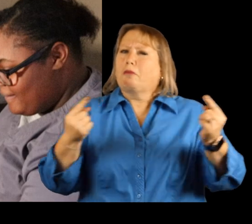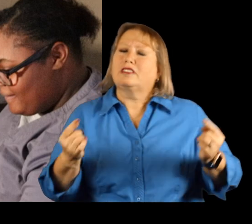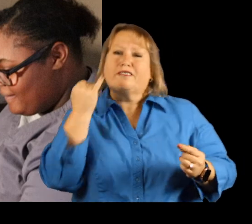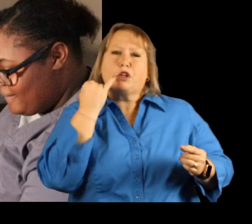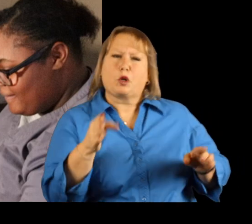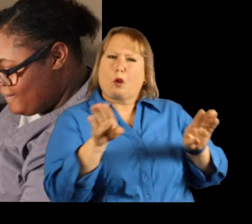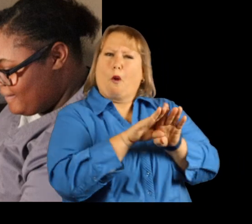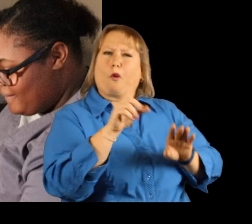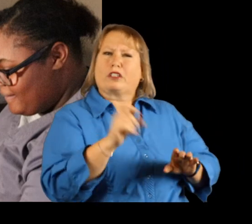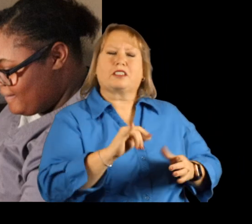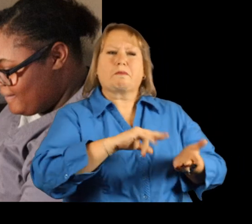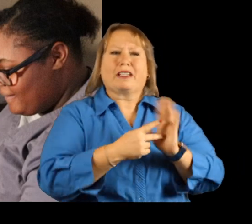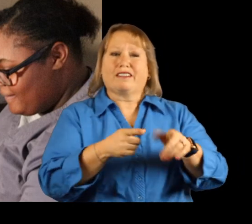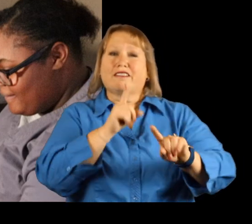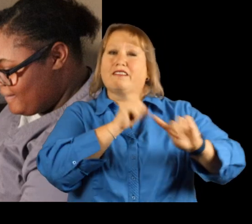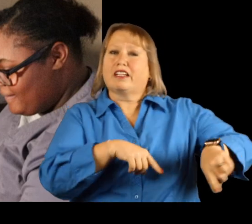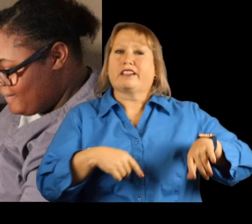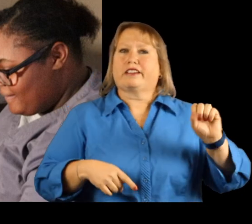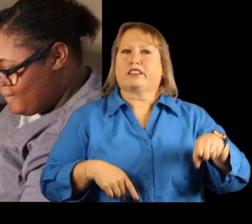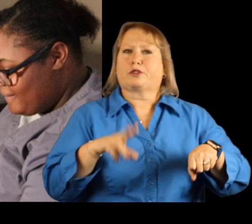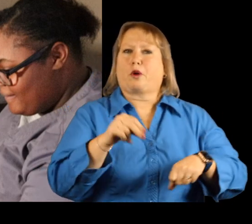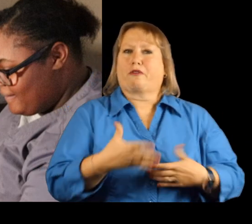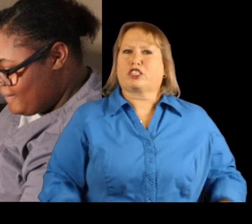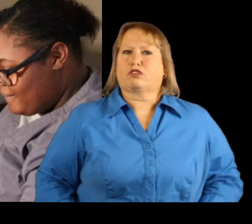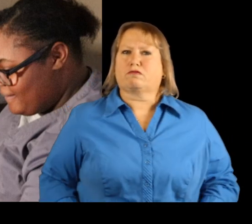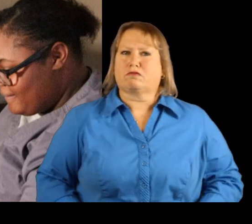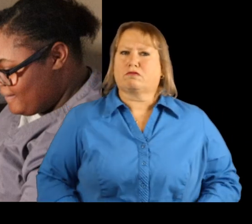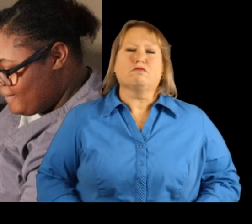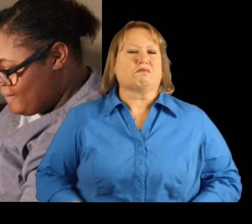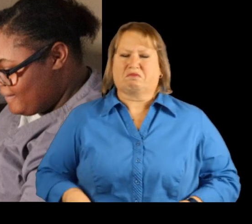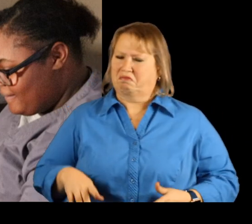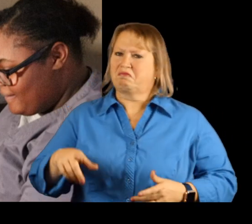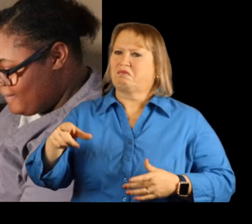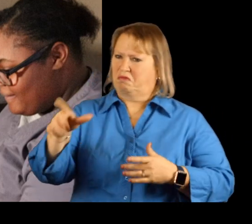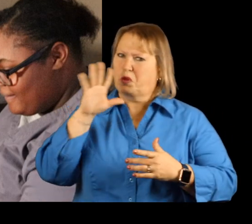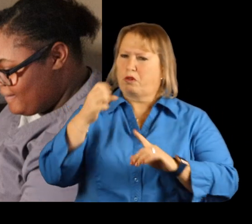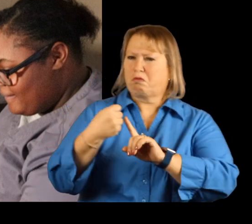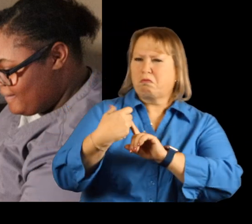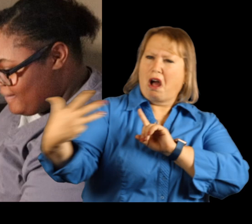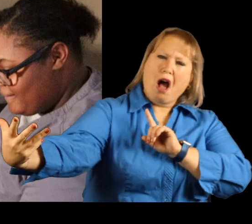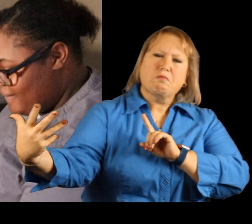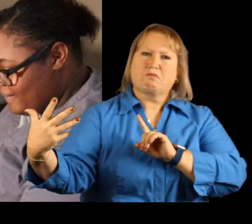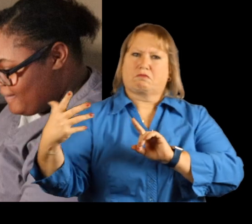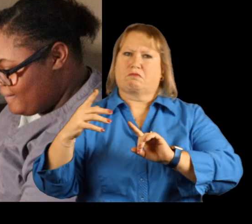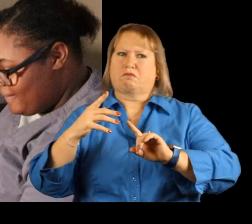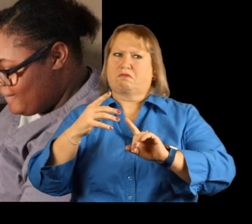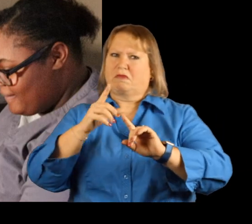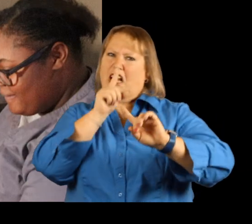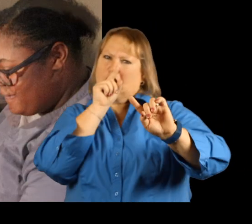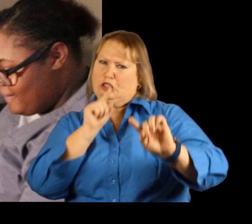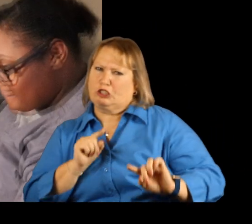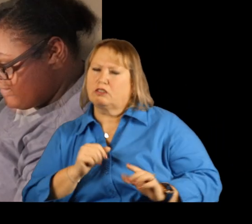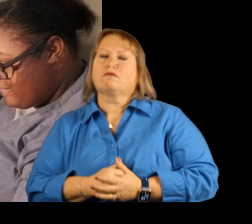question which encourages a short or single word answer such as yes or no.